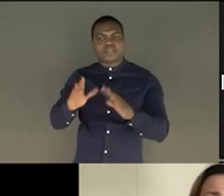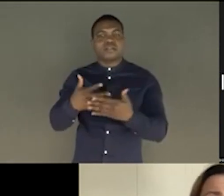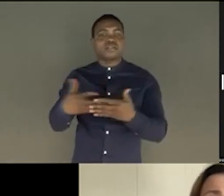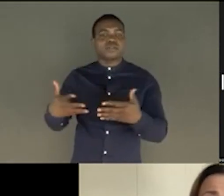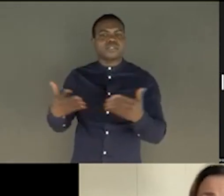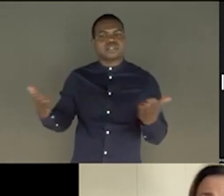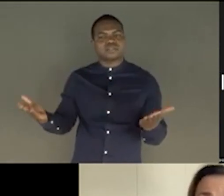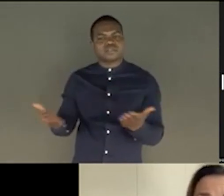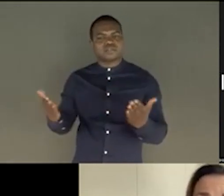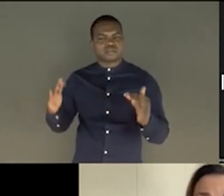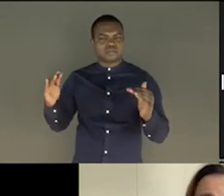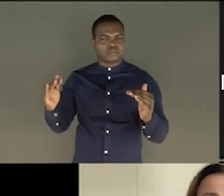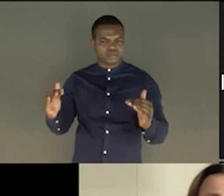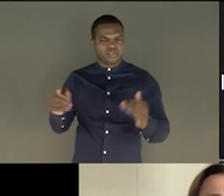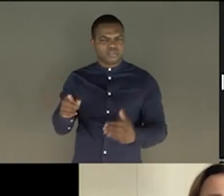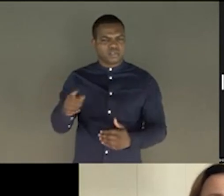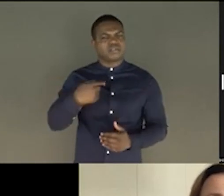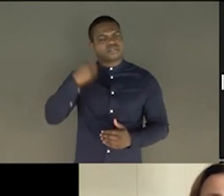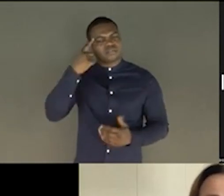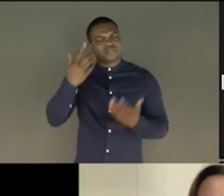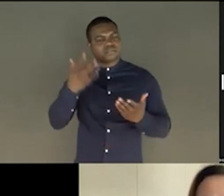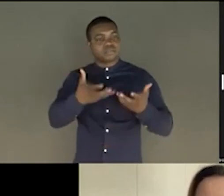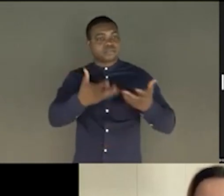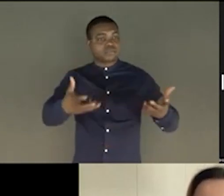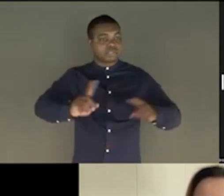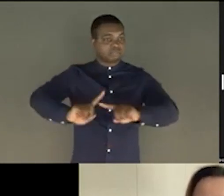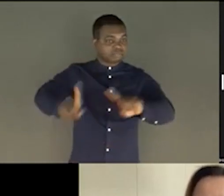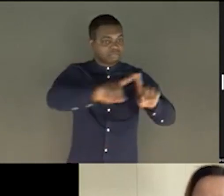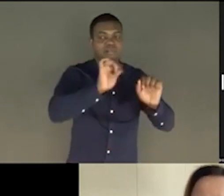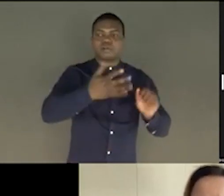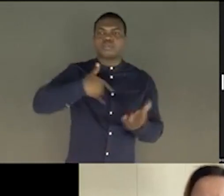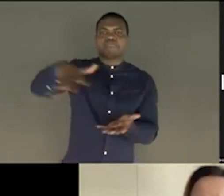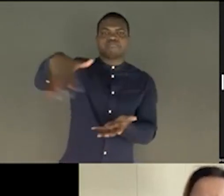there are already tools on the market that do this.